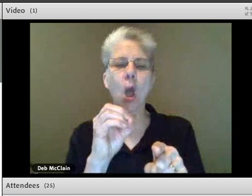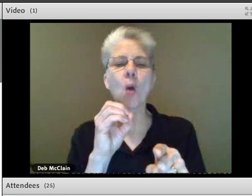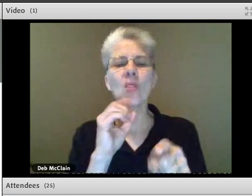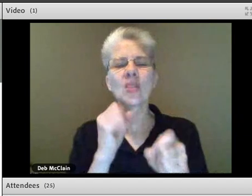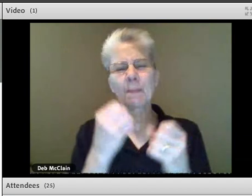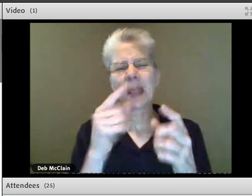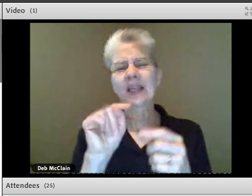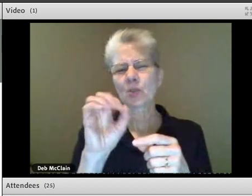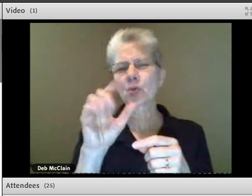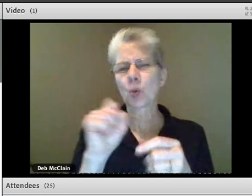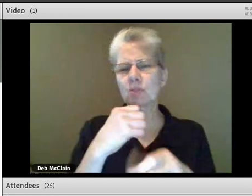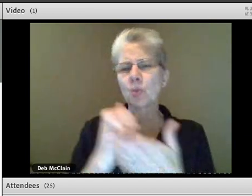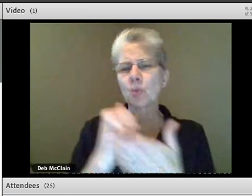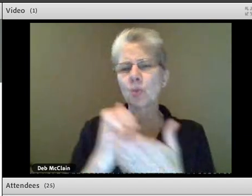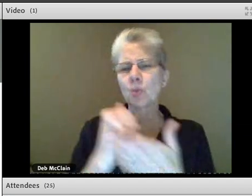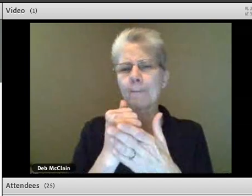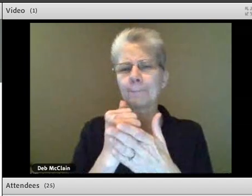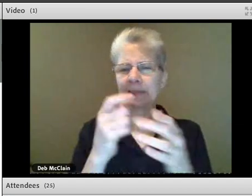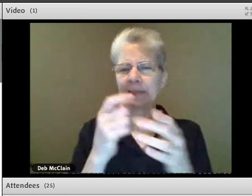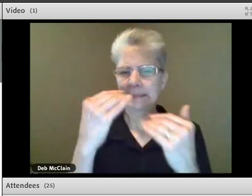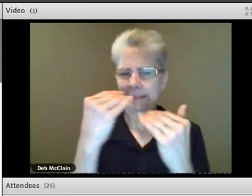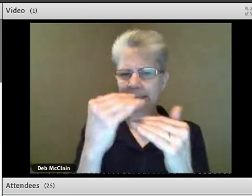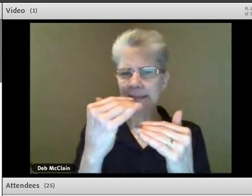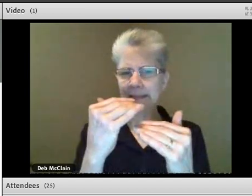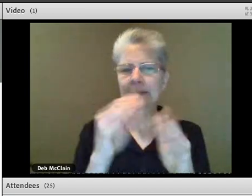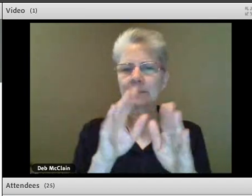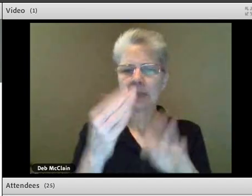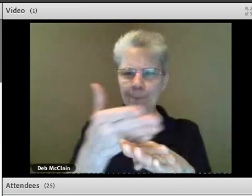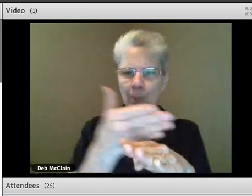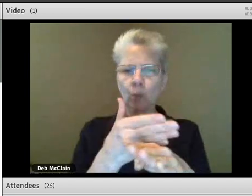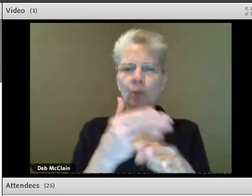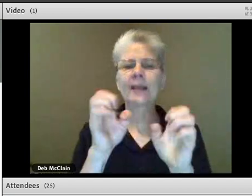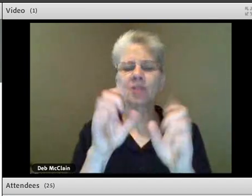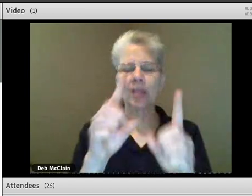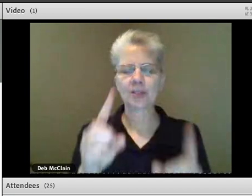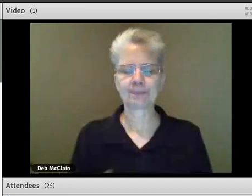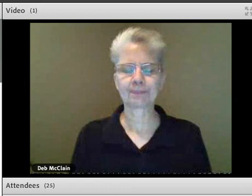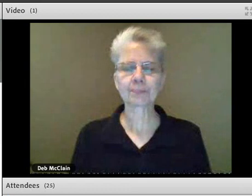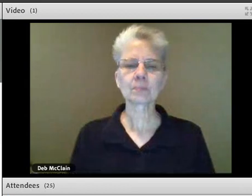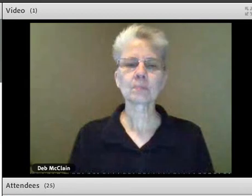to streamline education. So here is what BigBlueButton looks,